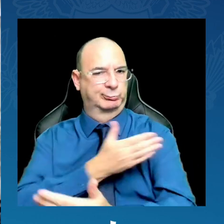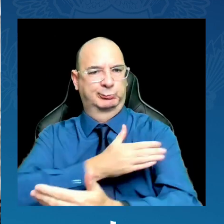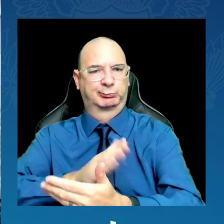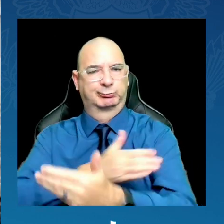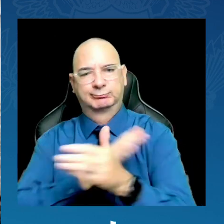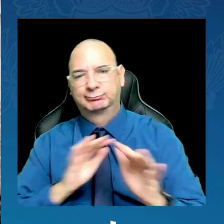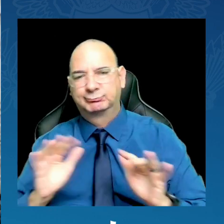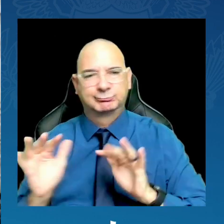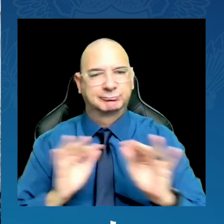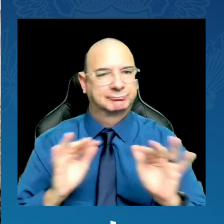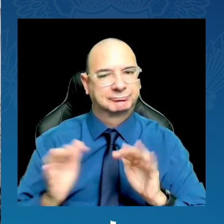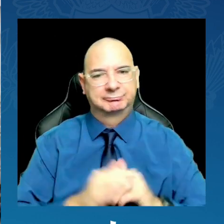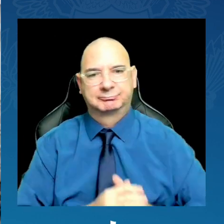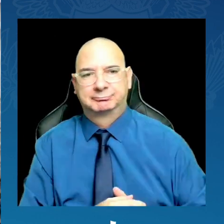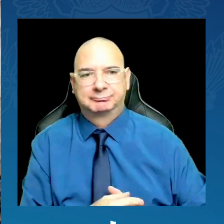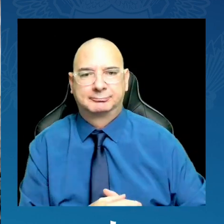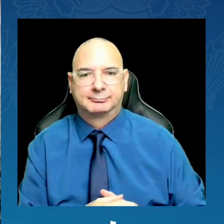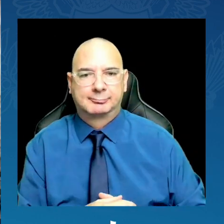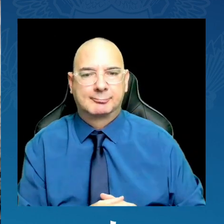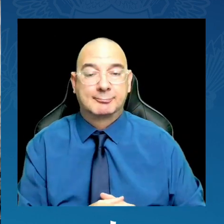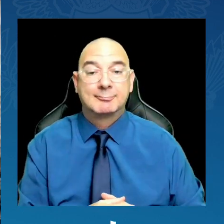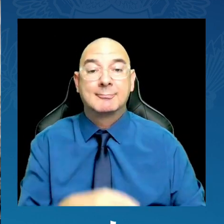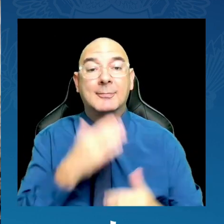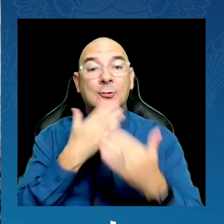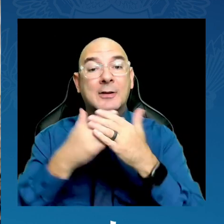The Vice President: Good morning, everyone. Please have a seat. Good afternoon.